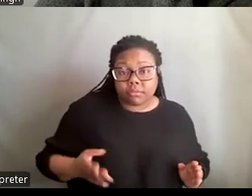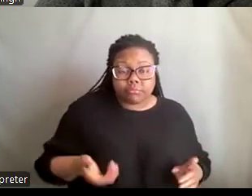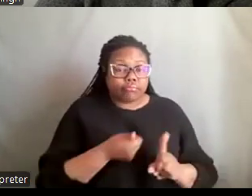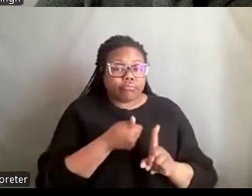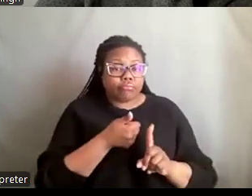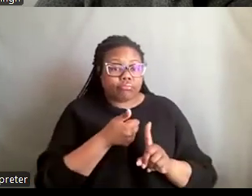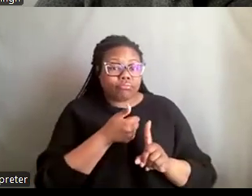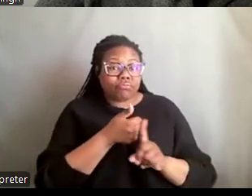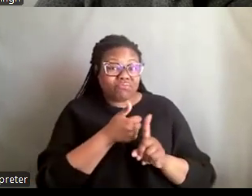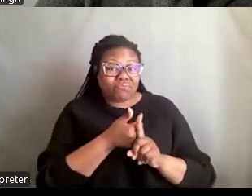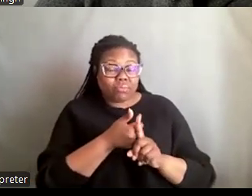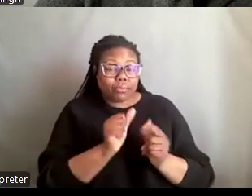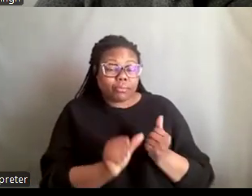immigrants